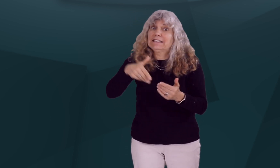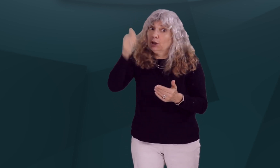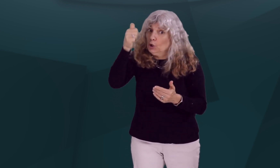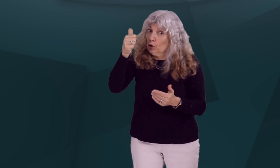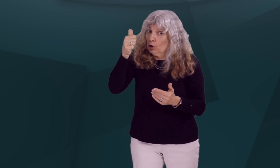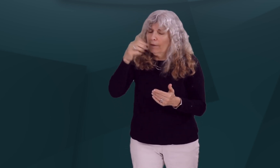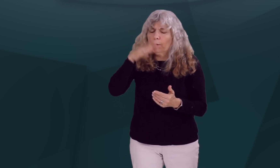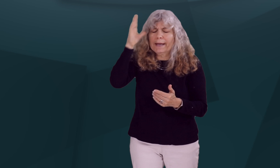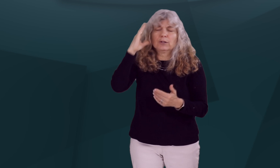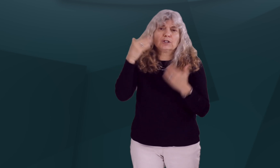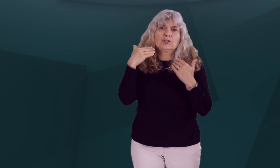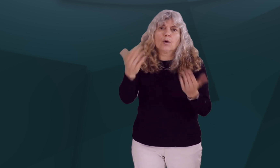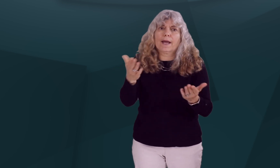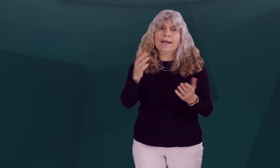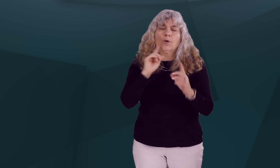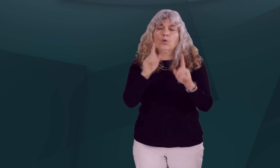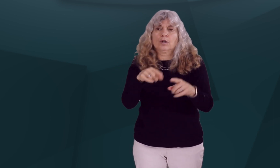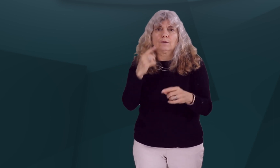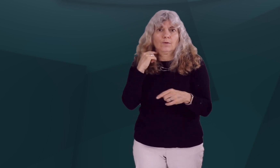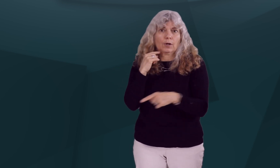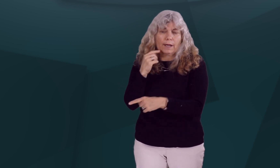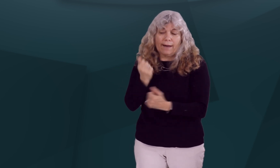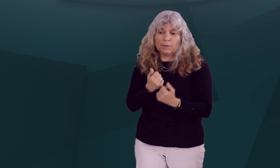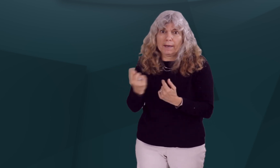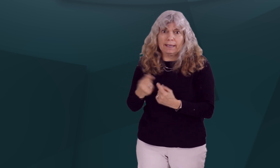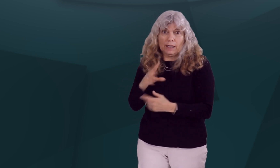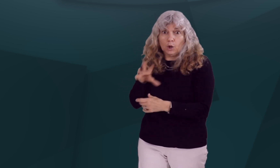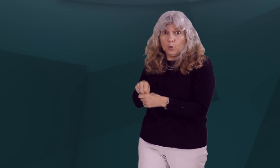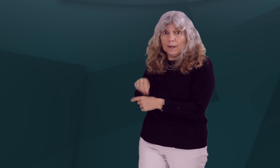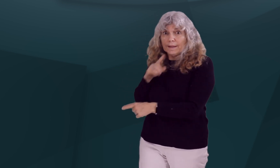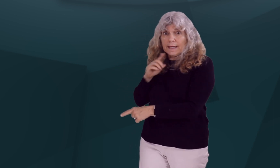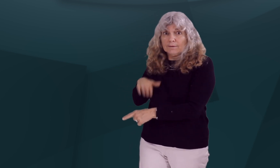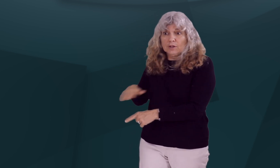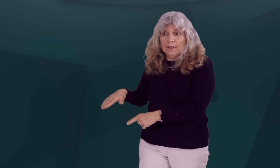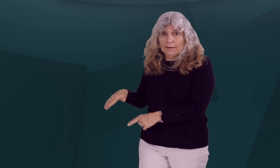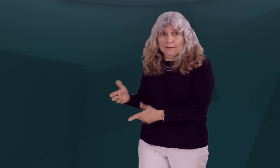Often, it's easier for the parent to order food for everyone, including the deaf child.